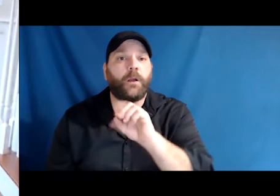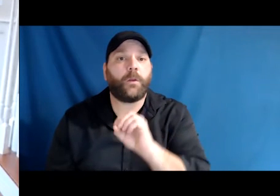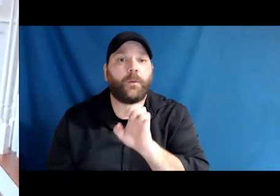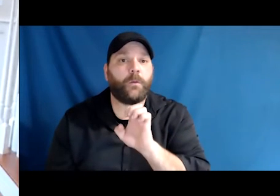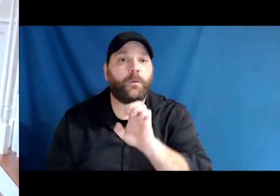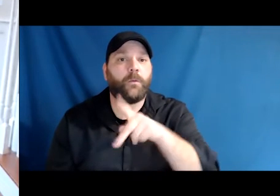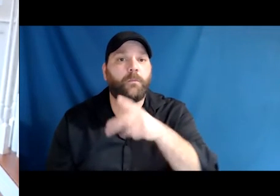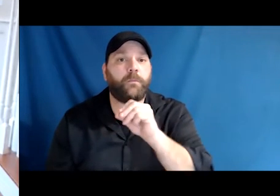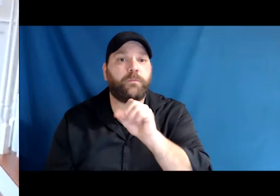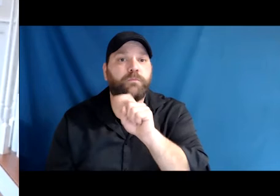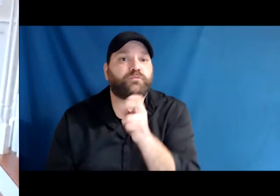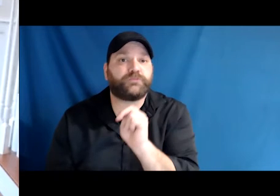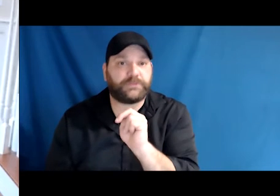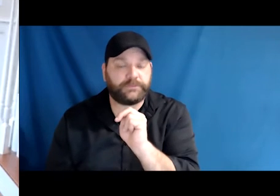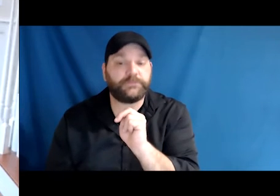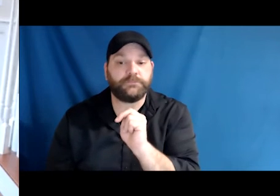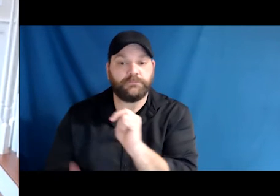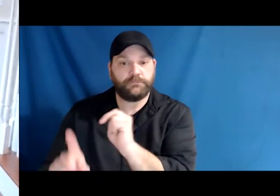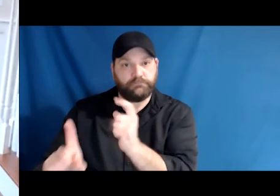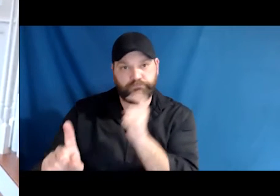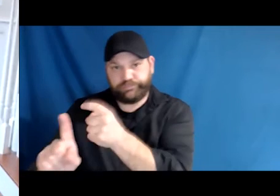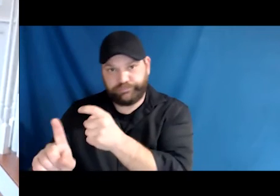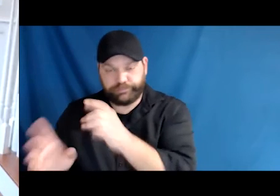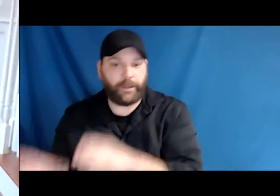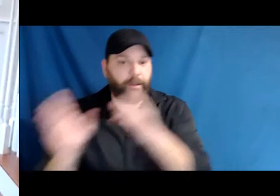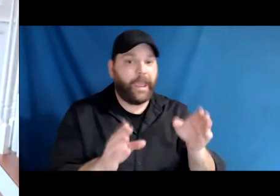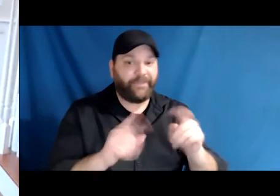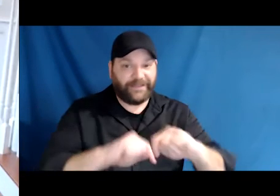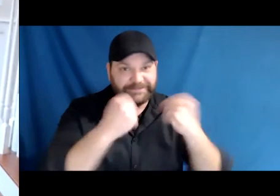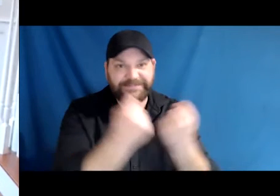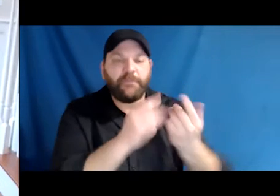and the team of Operations Managers from Facilities Management.